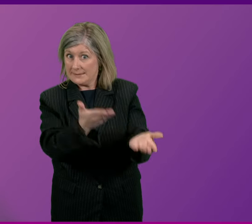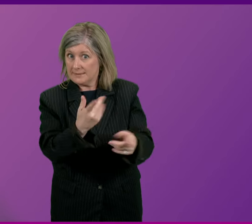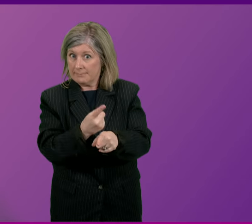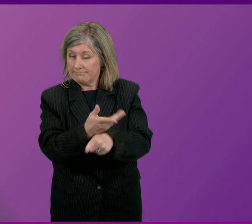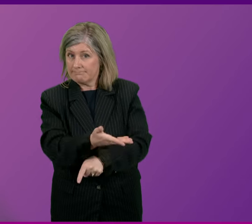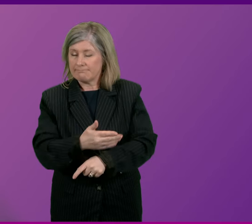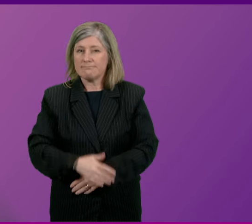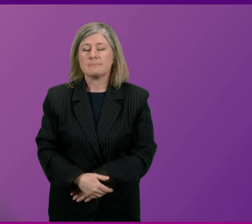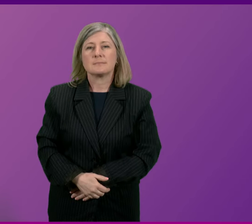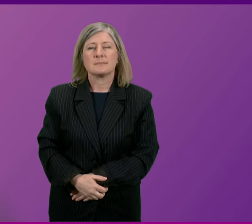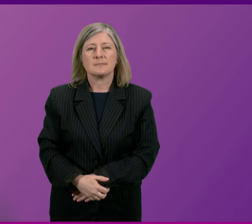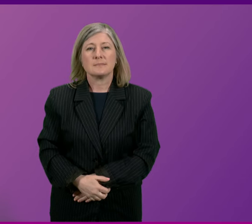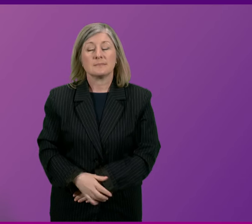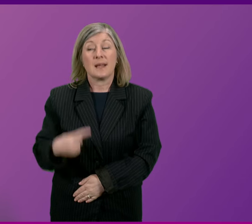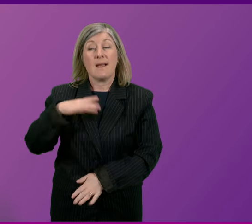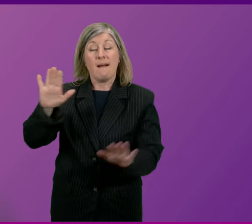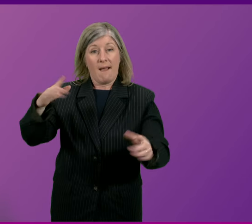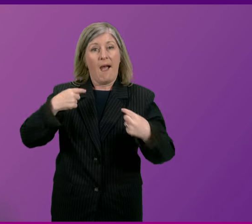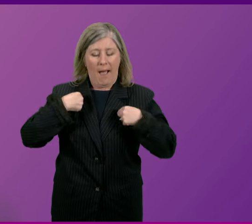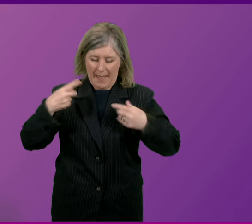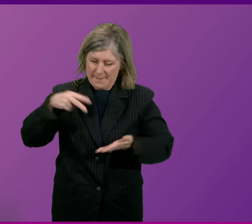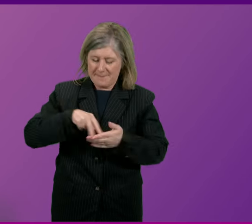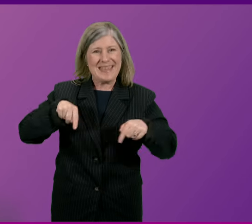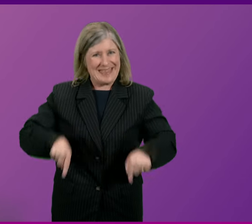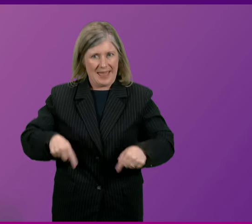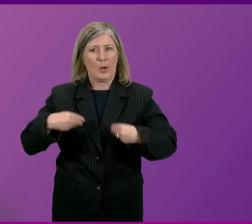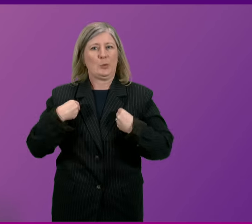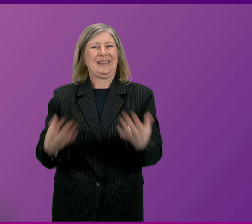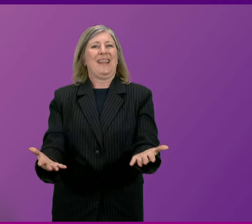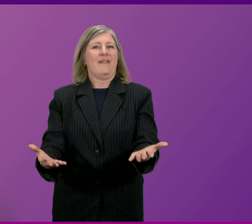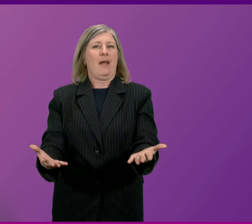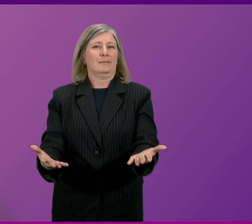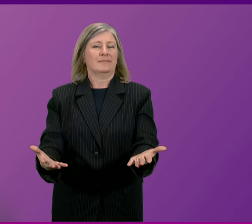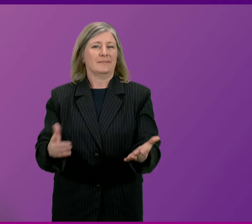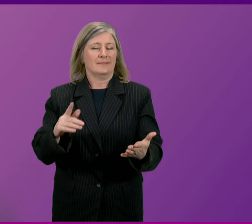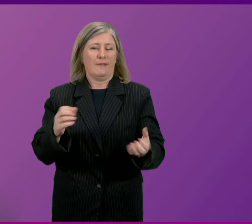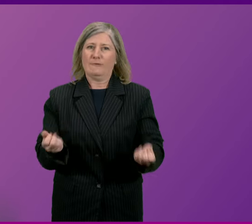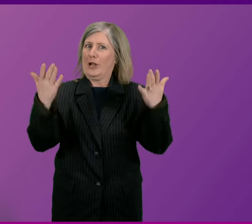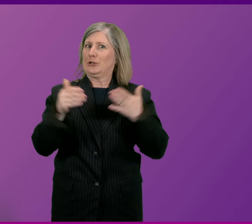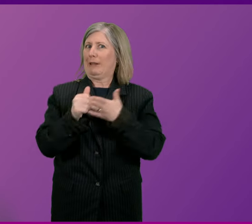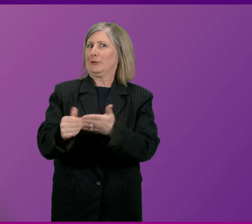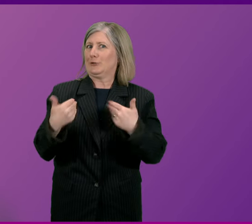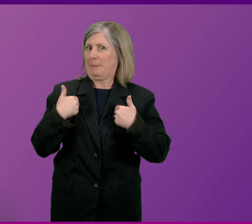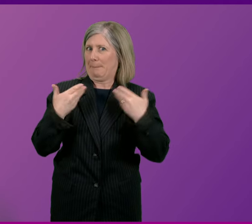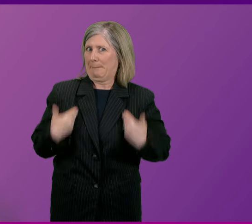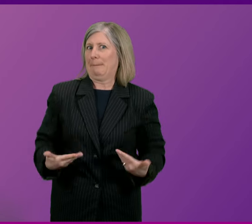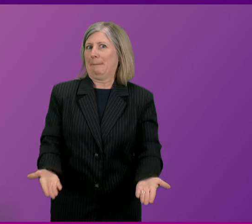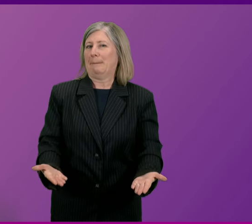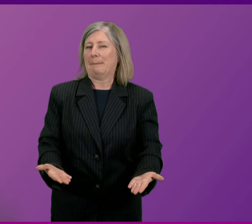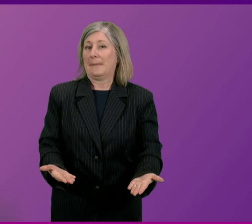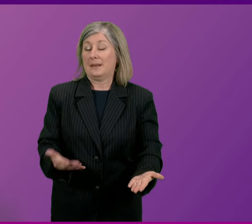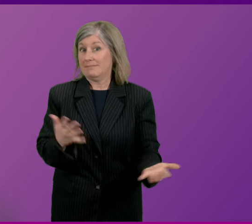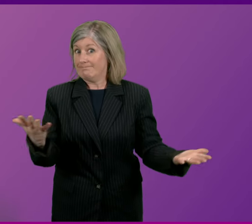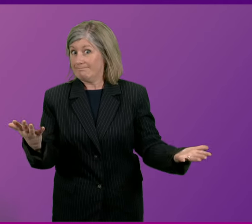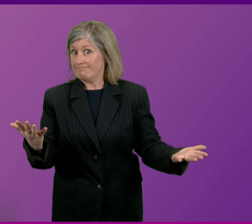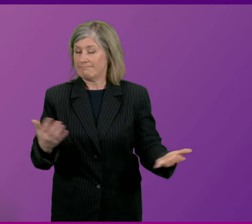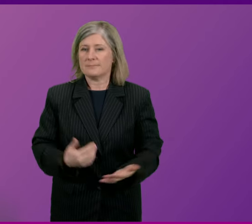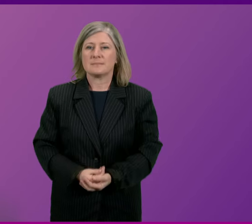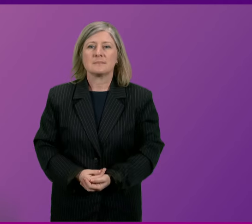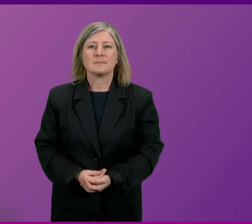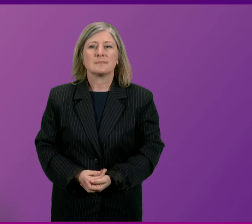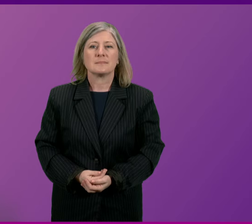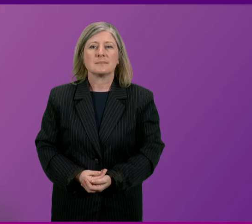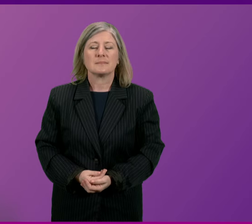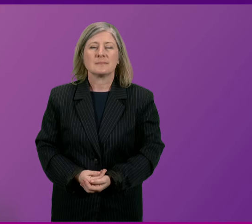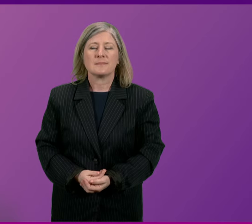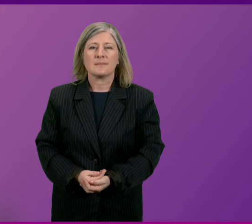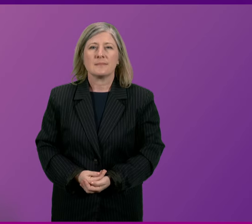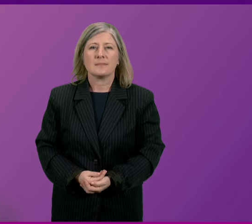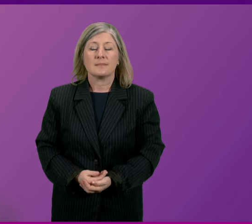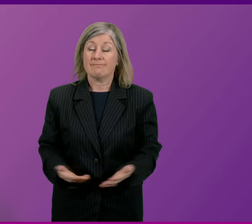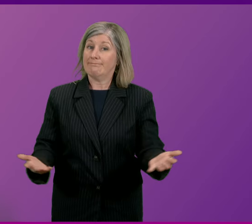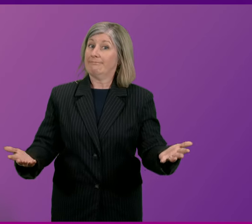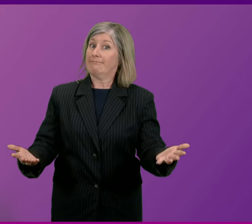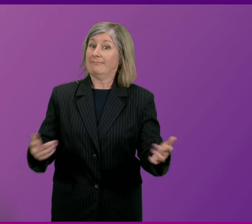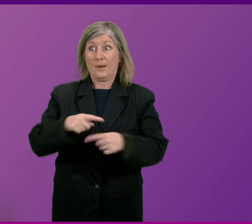and I am right here to deliver it. They are laughing, because they are